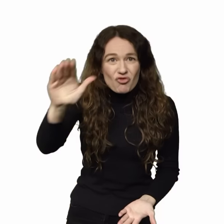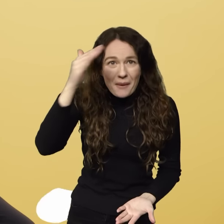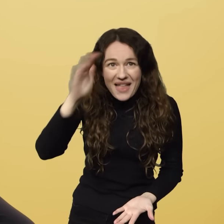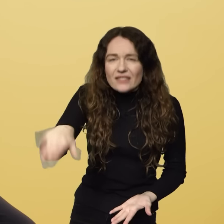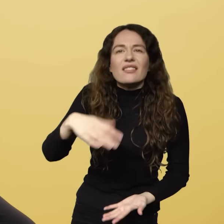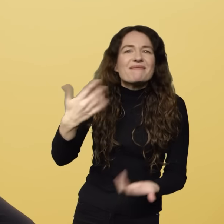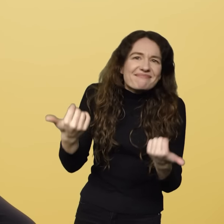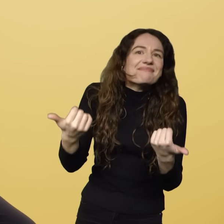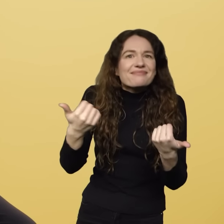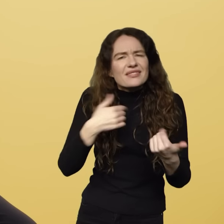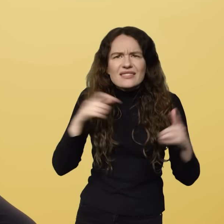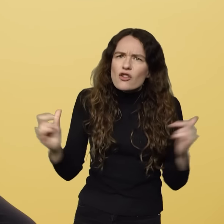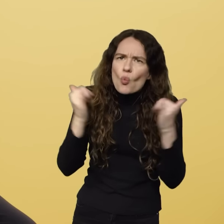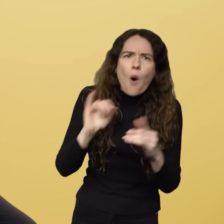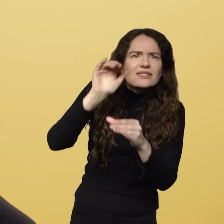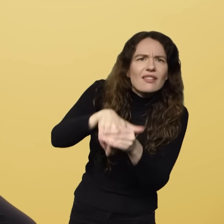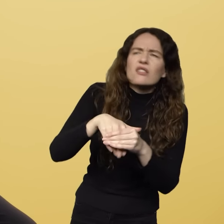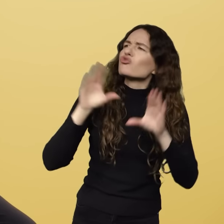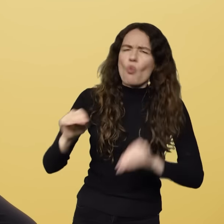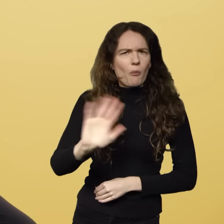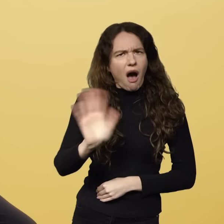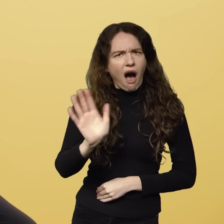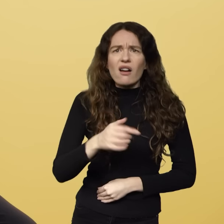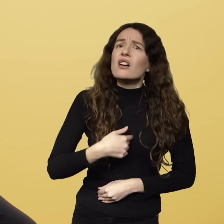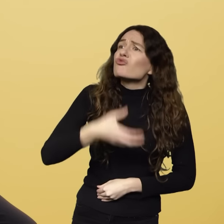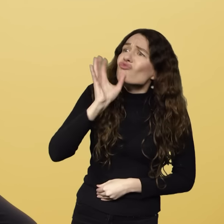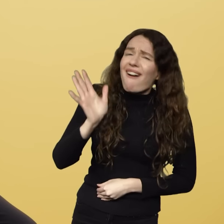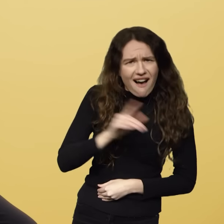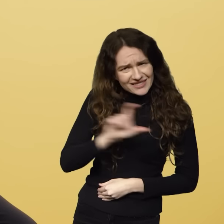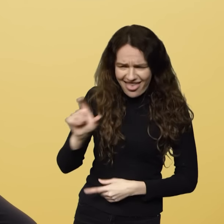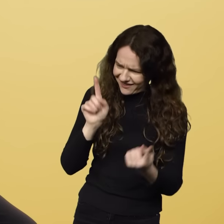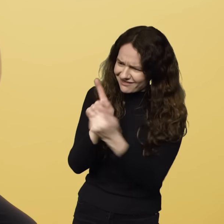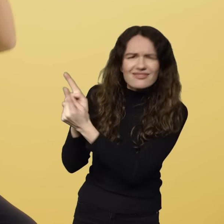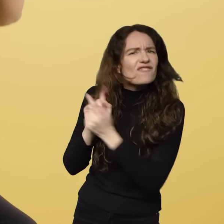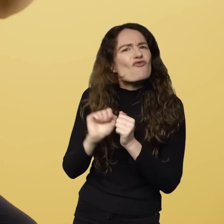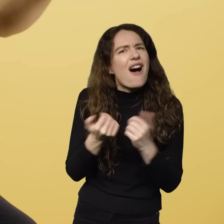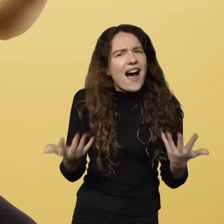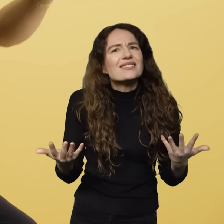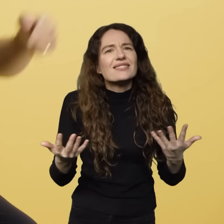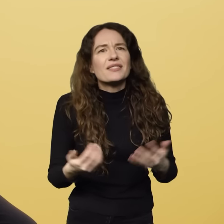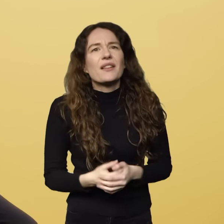That was one cafe on my way to university, which was an hour away from home and an hour to my university.